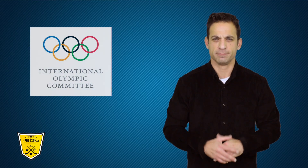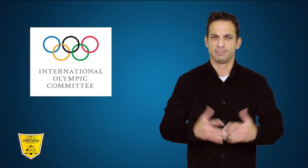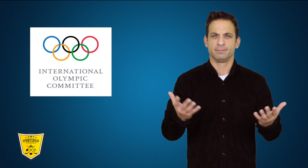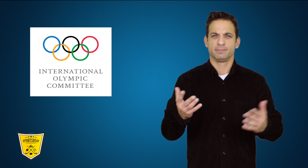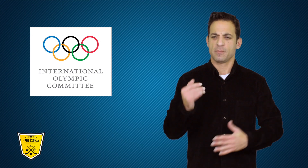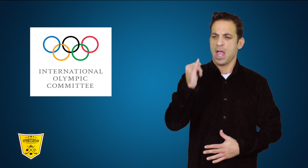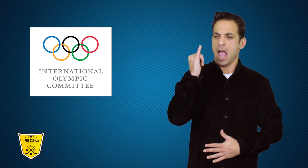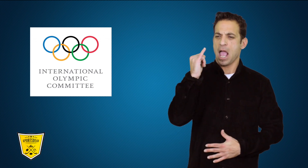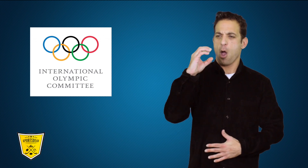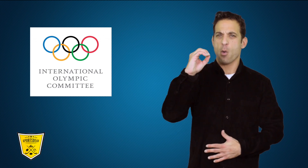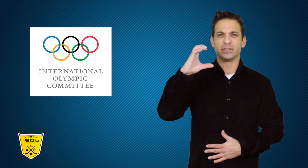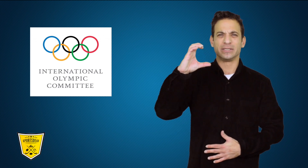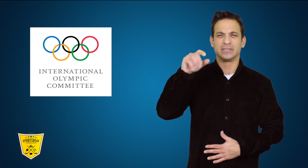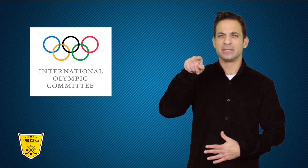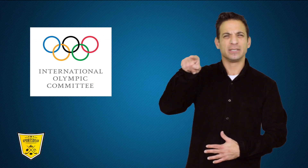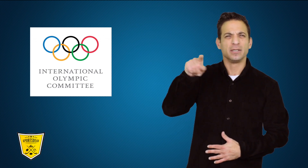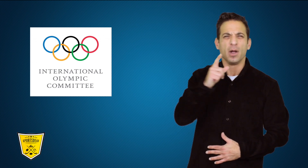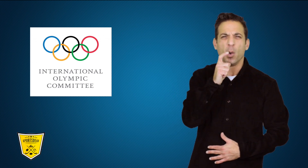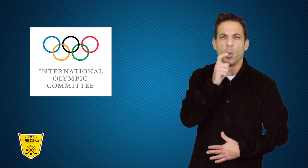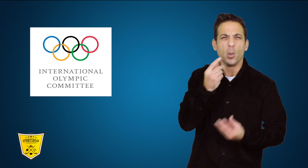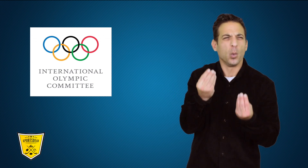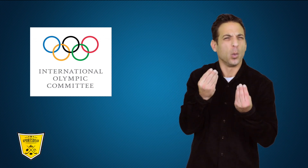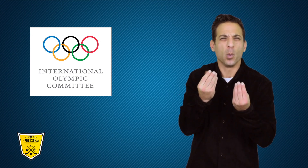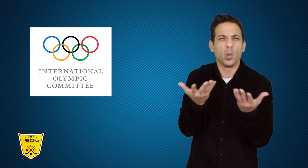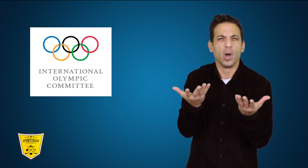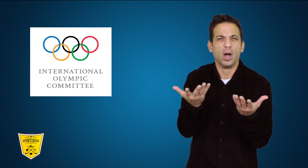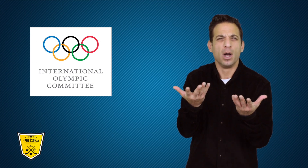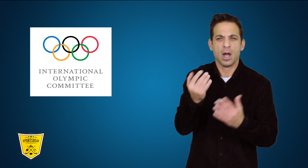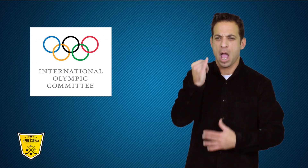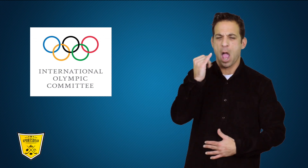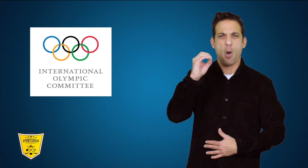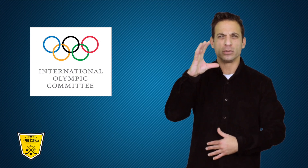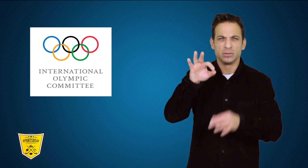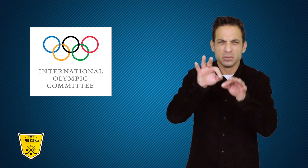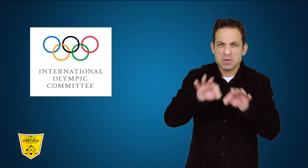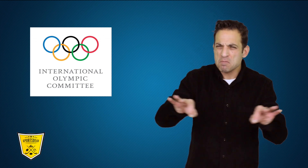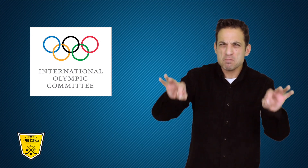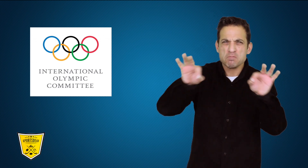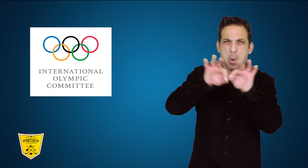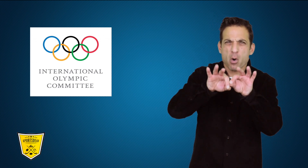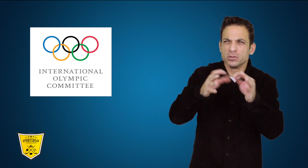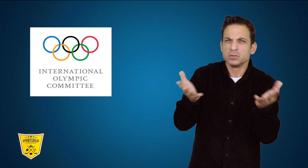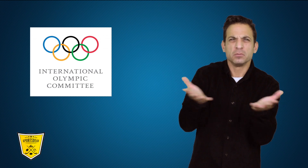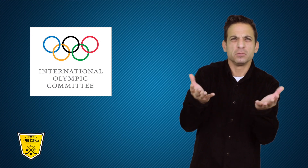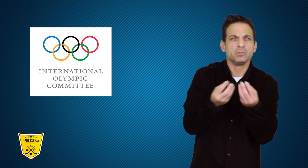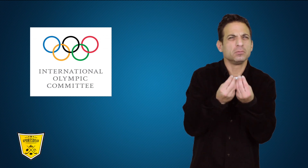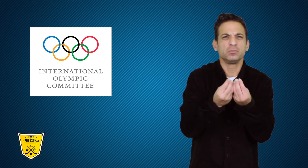Who is IOC, and why is IOC important?